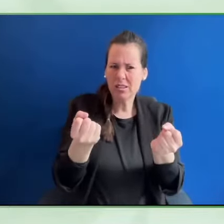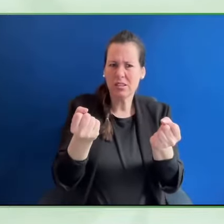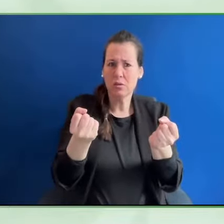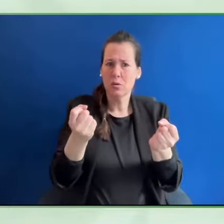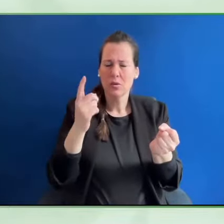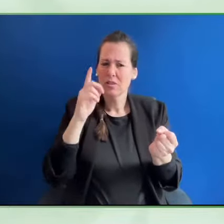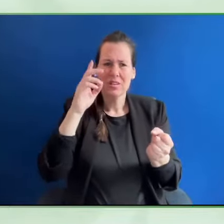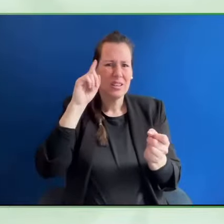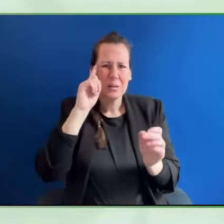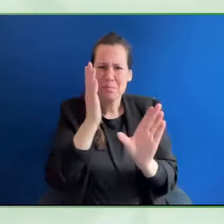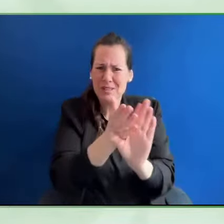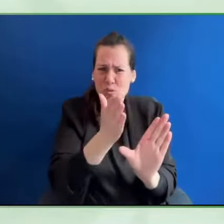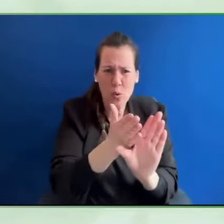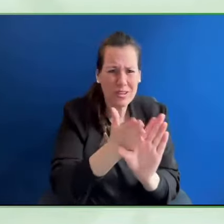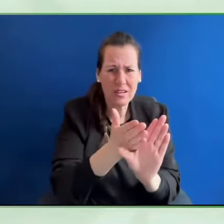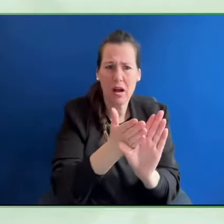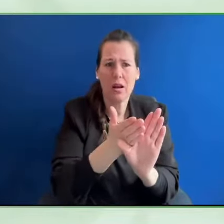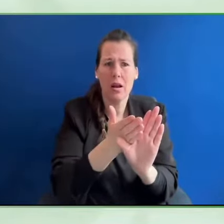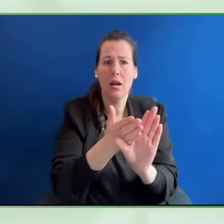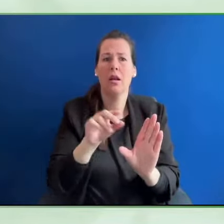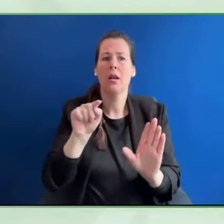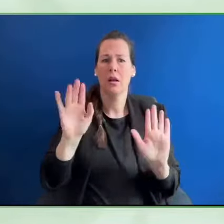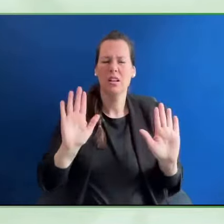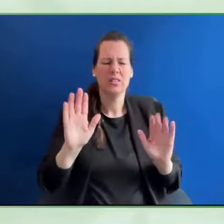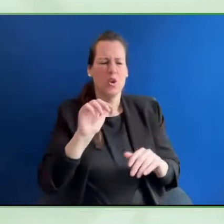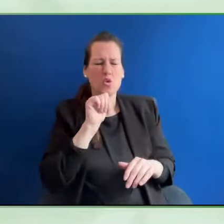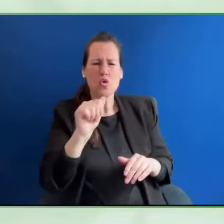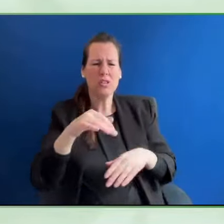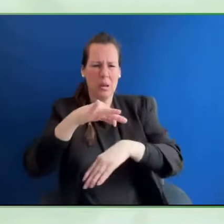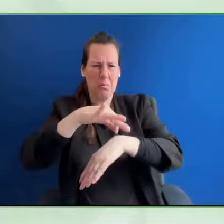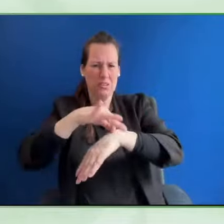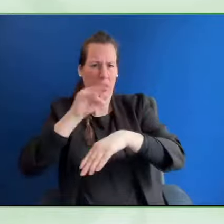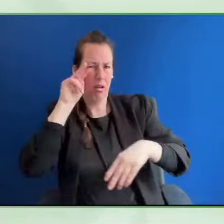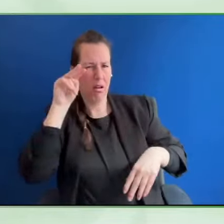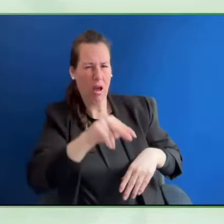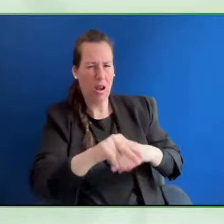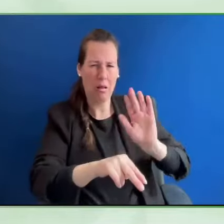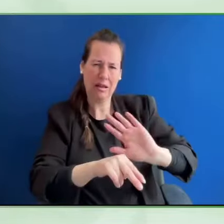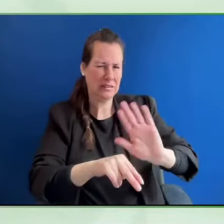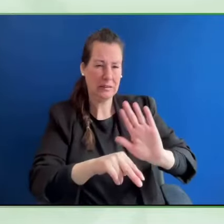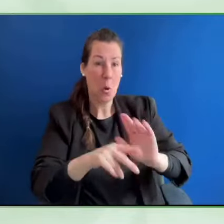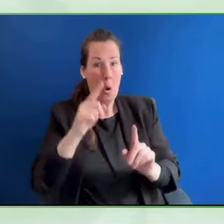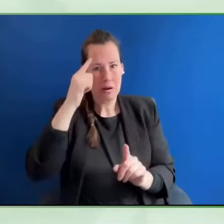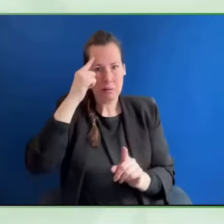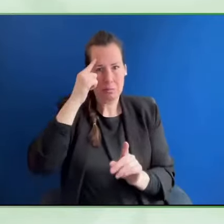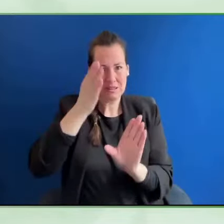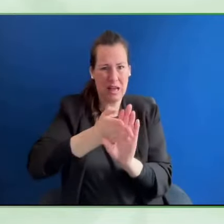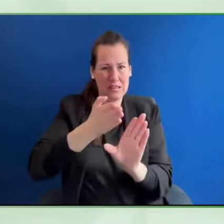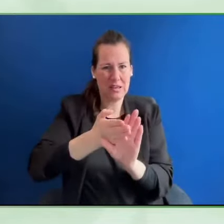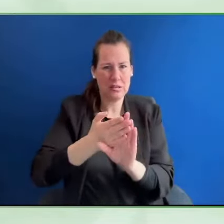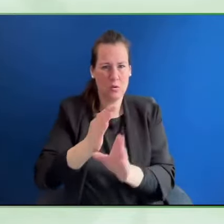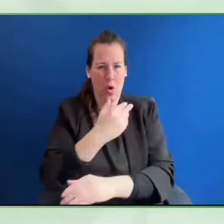come to the services who have mental health difficulties. We are trying to shape that in the right way.